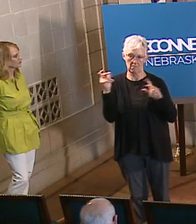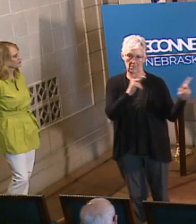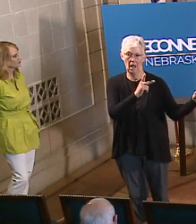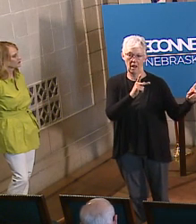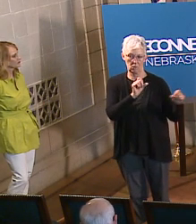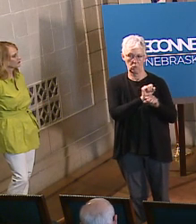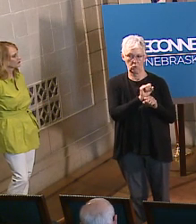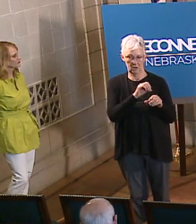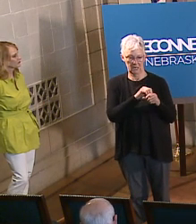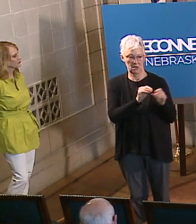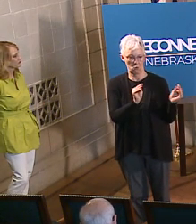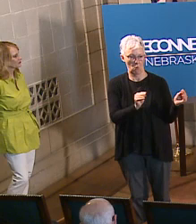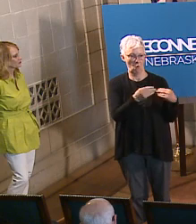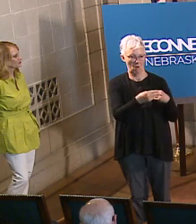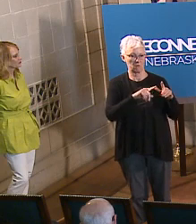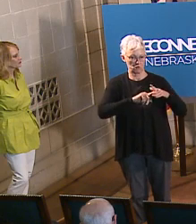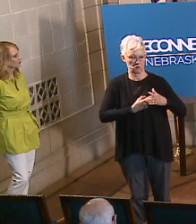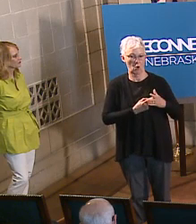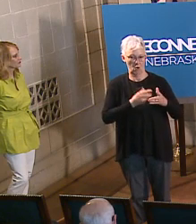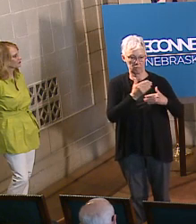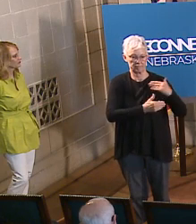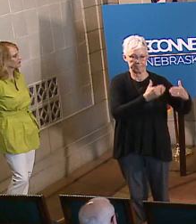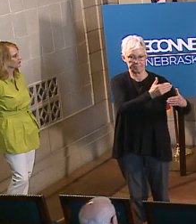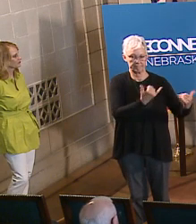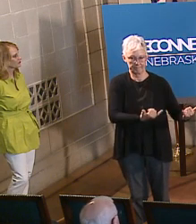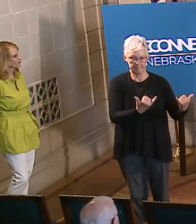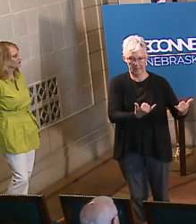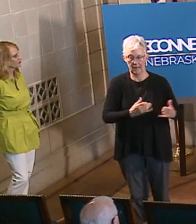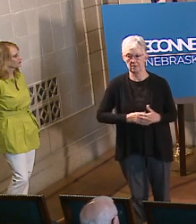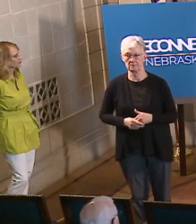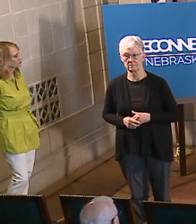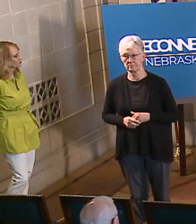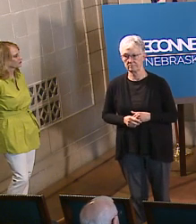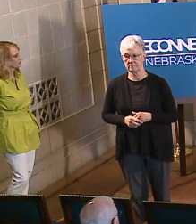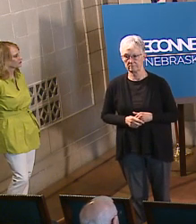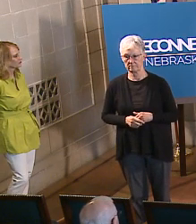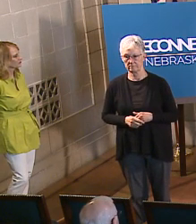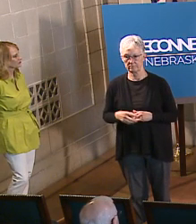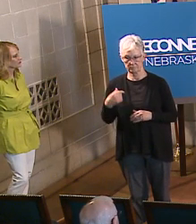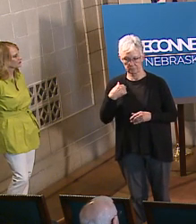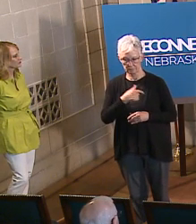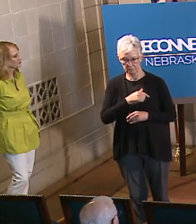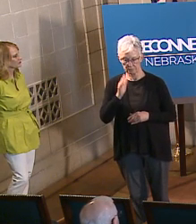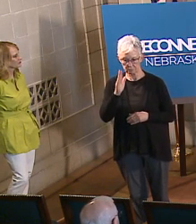TEAMMATES BACK INTO THE OFFICE AS WELL TO BE ABLE TO RETURN TO